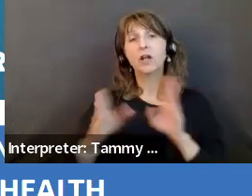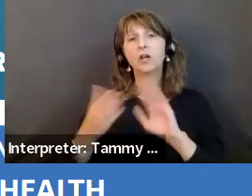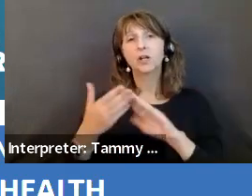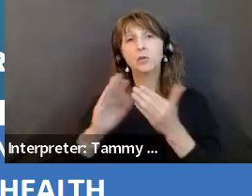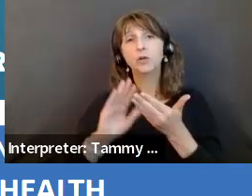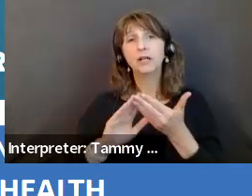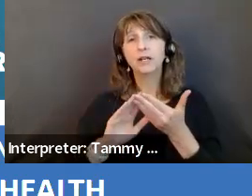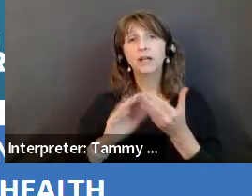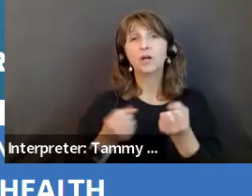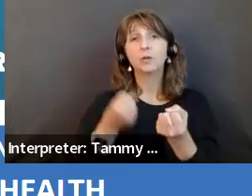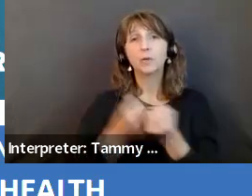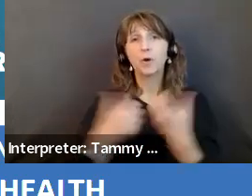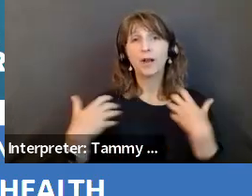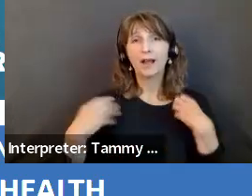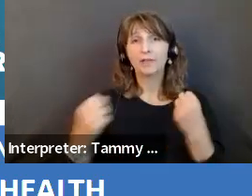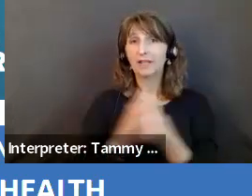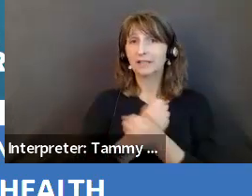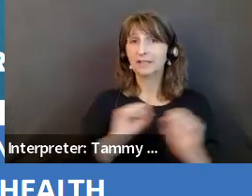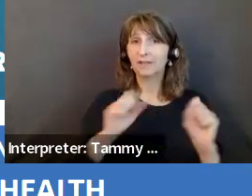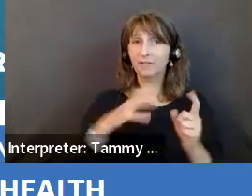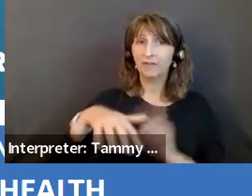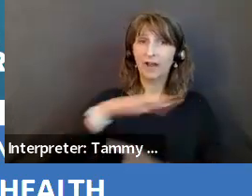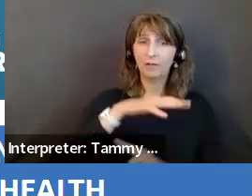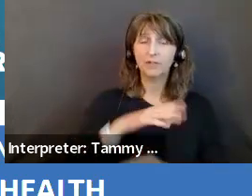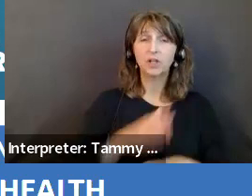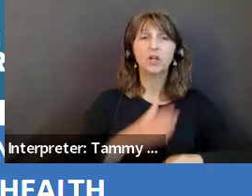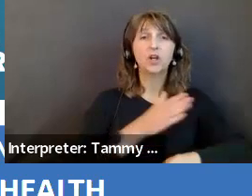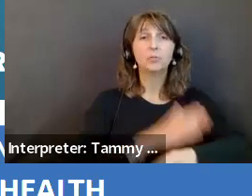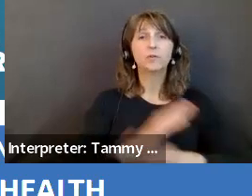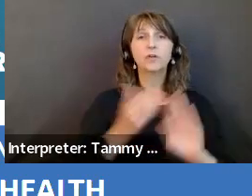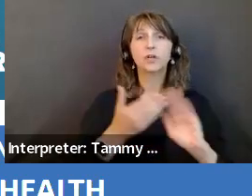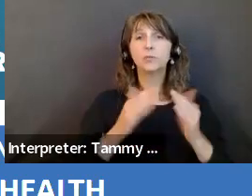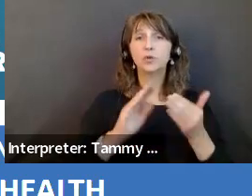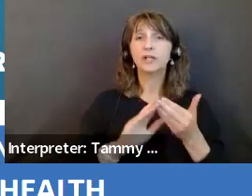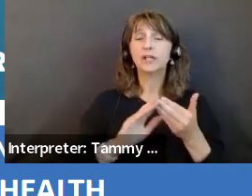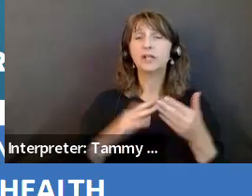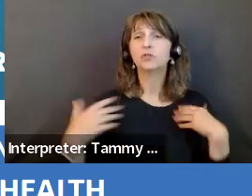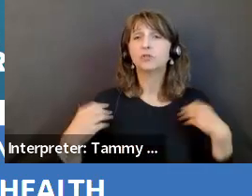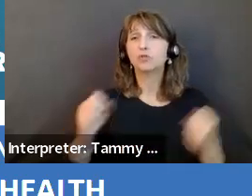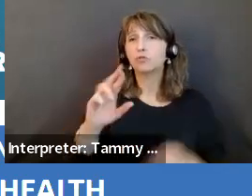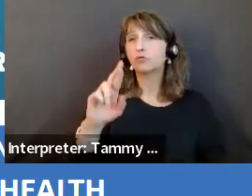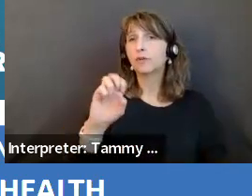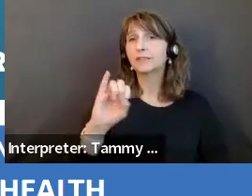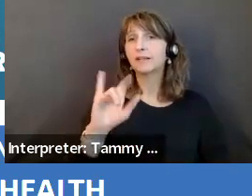Improving community readiness and resilience. And then lastly, for our maternal and child health work group.